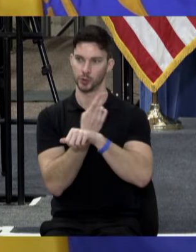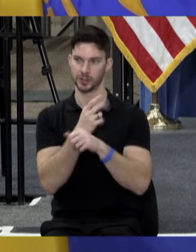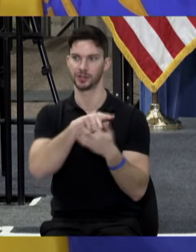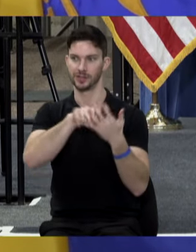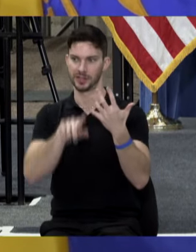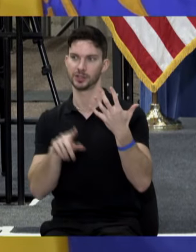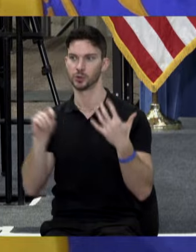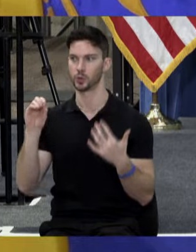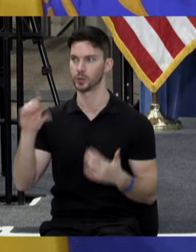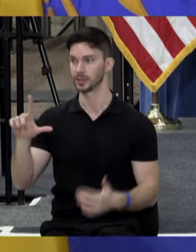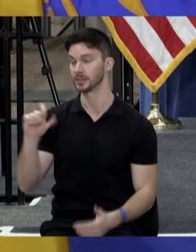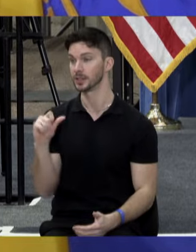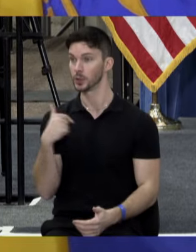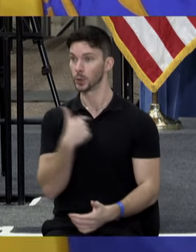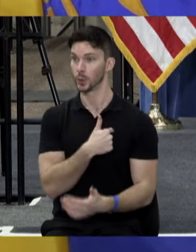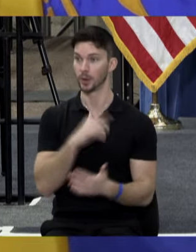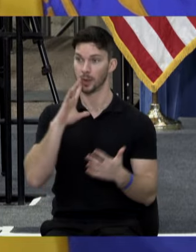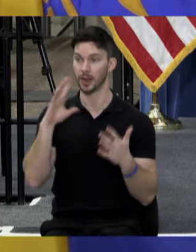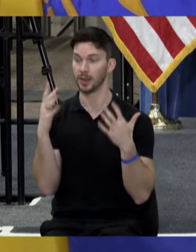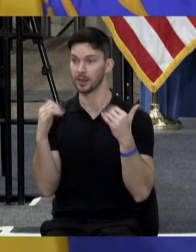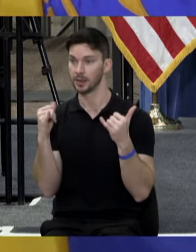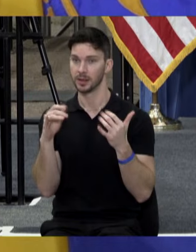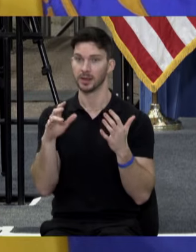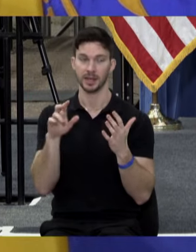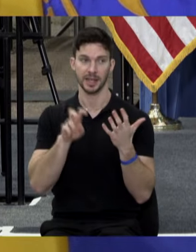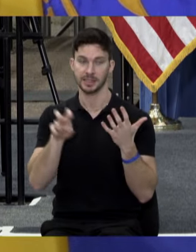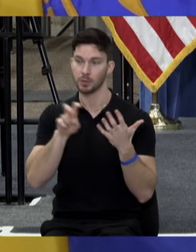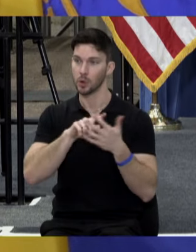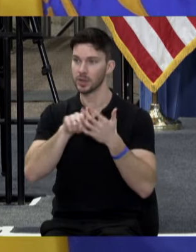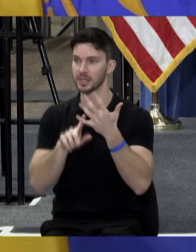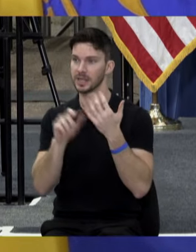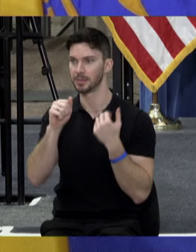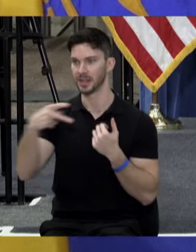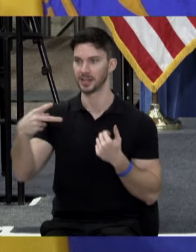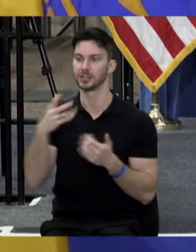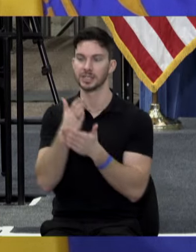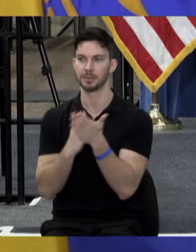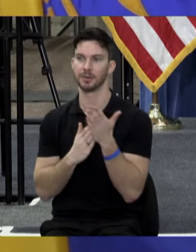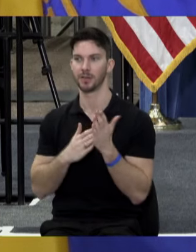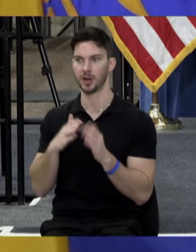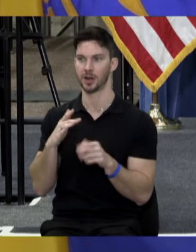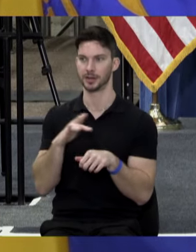So as we explore these applications, a few of our early insights I'll share with you today. First,